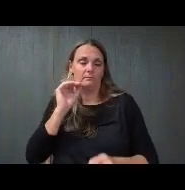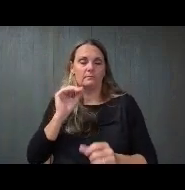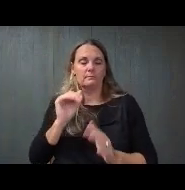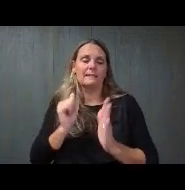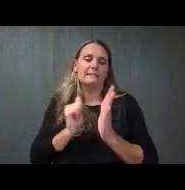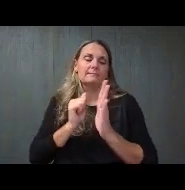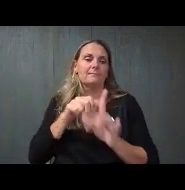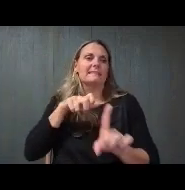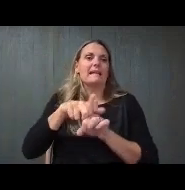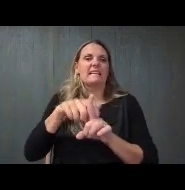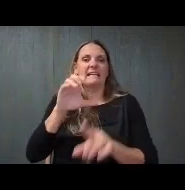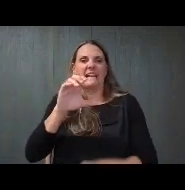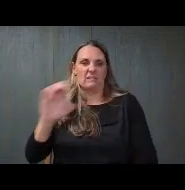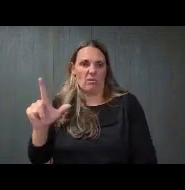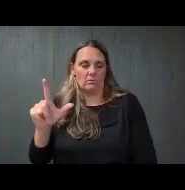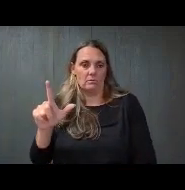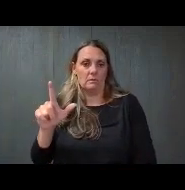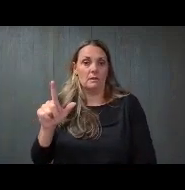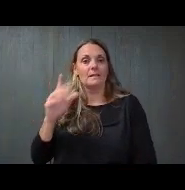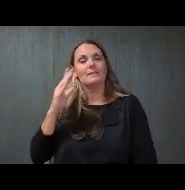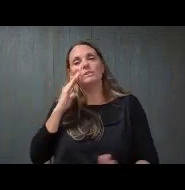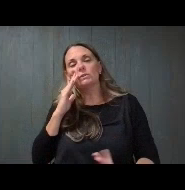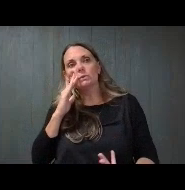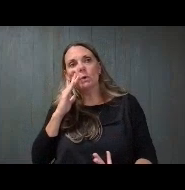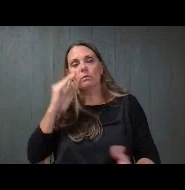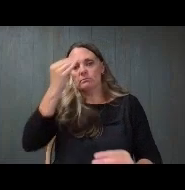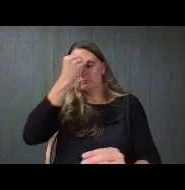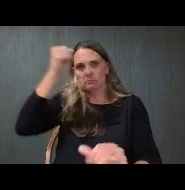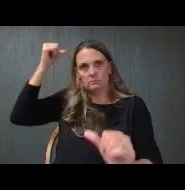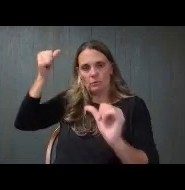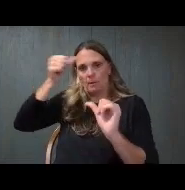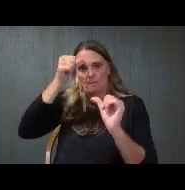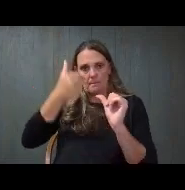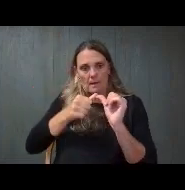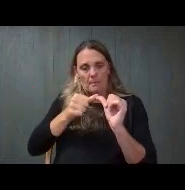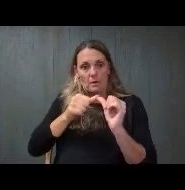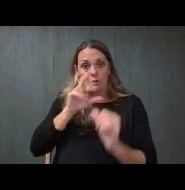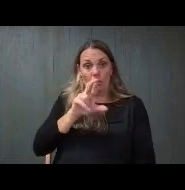So the caseload ratio is something to be mindful of with preparing your RF response.